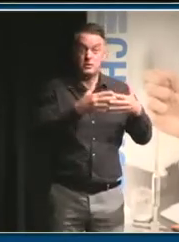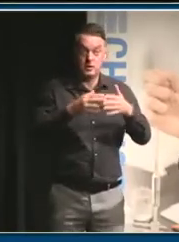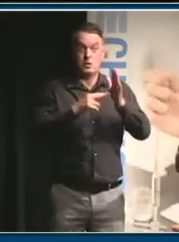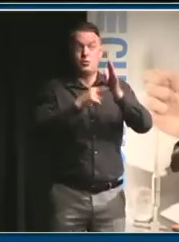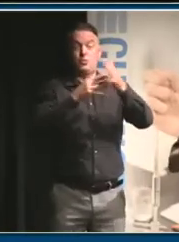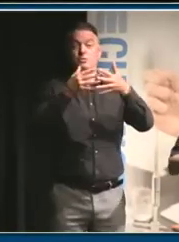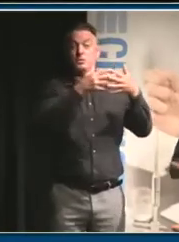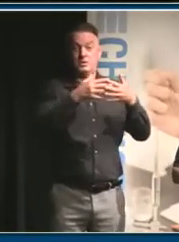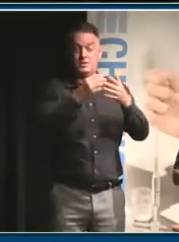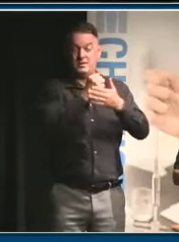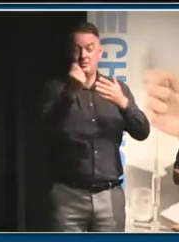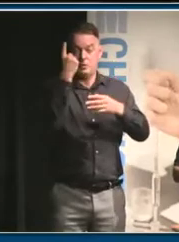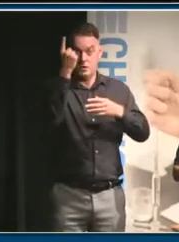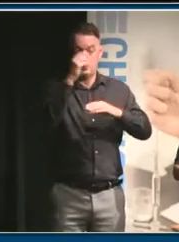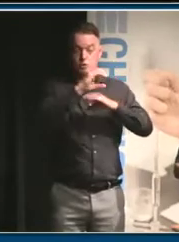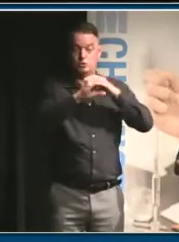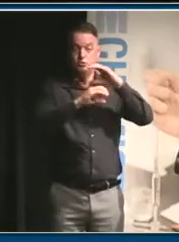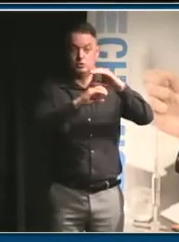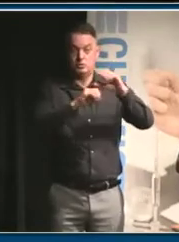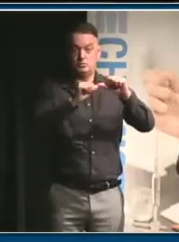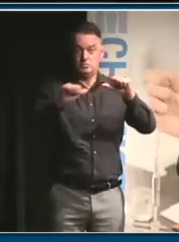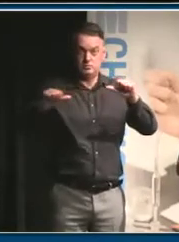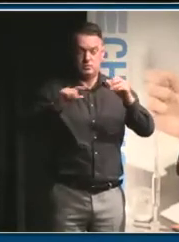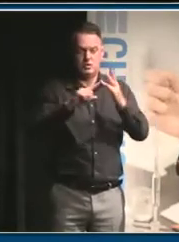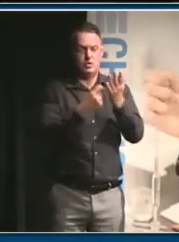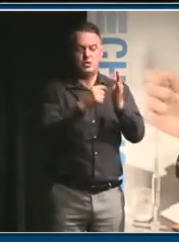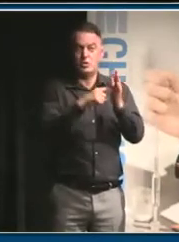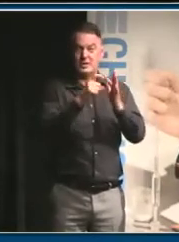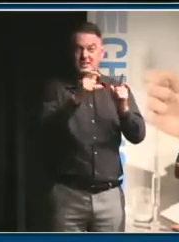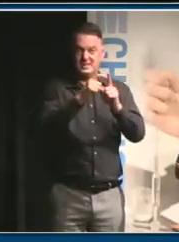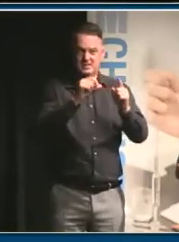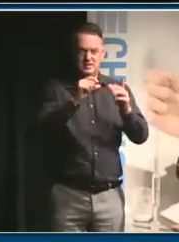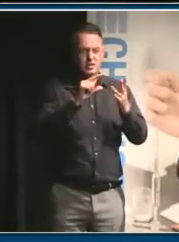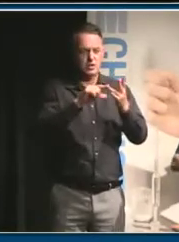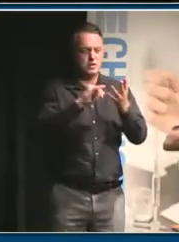the number one construction material is what's called oriented strand board. OSB lumber. It's